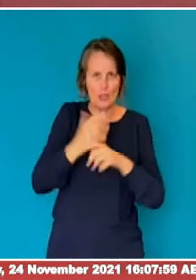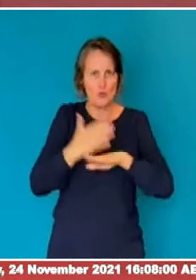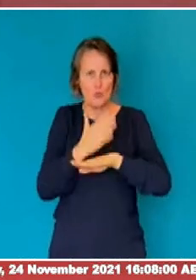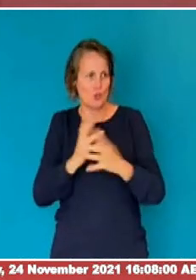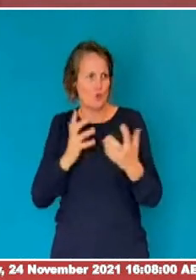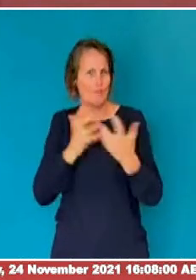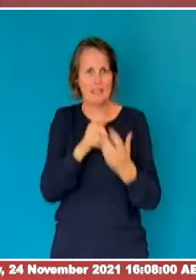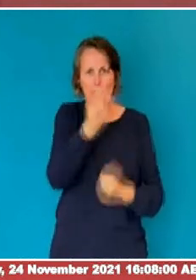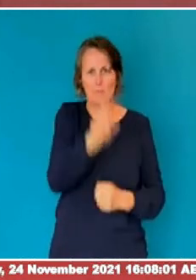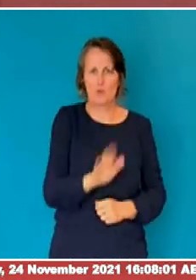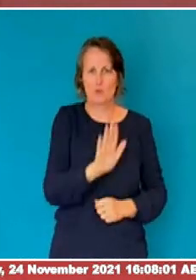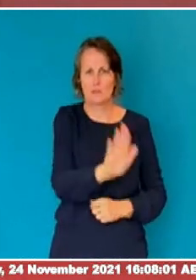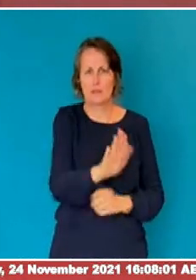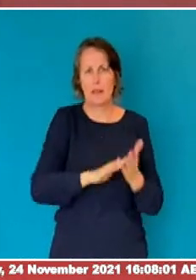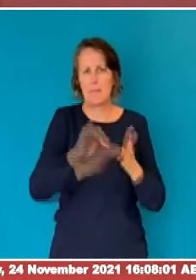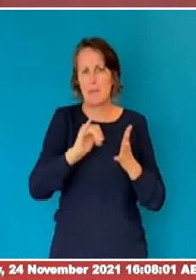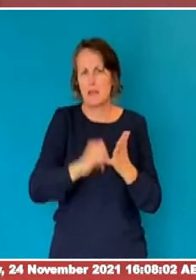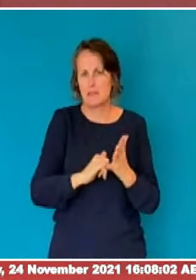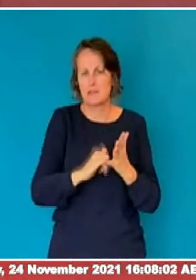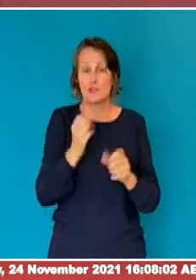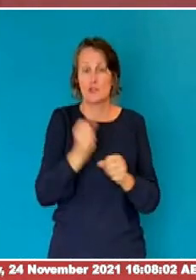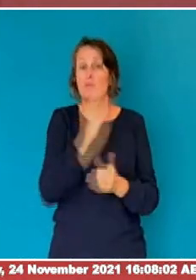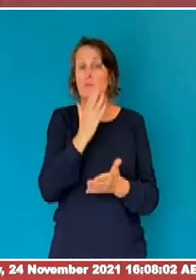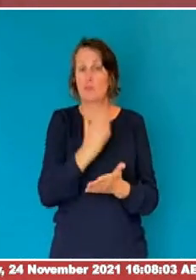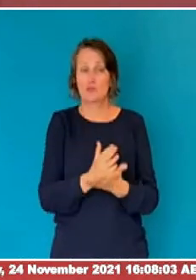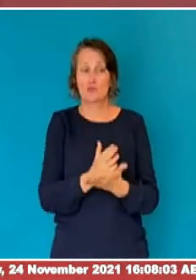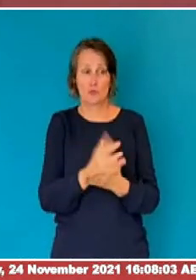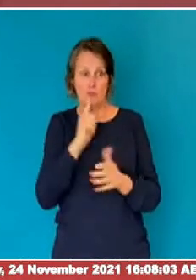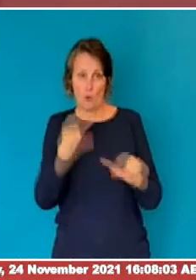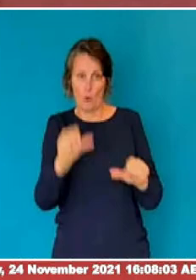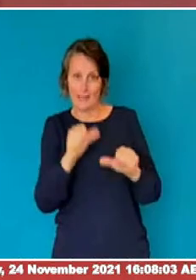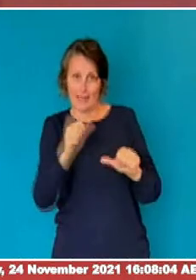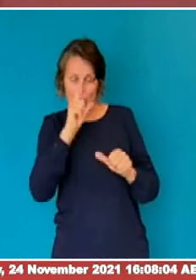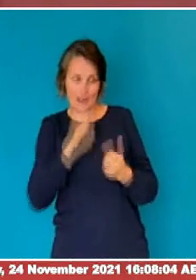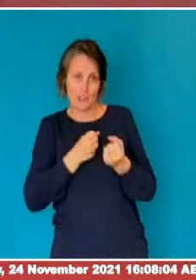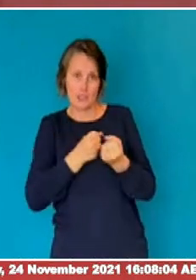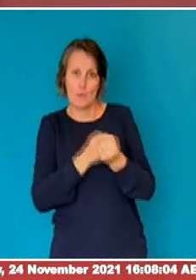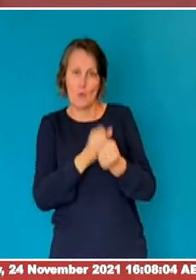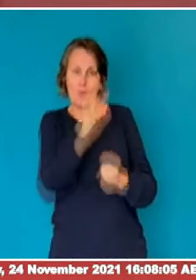that individual, and we will make sure that we can accommodate that individual.